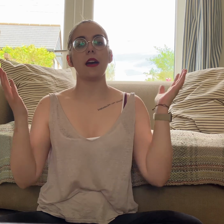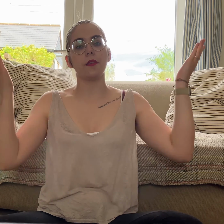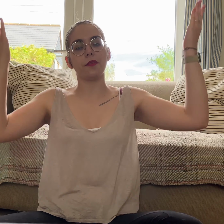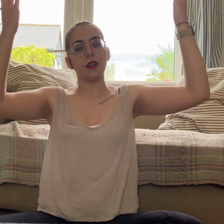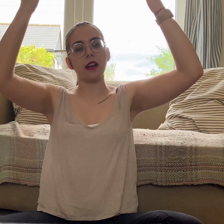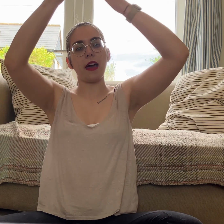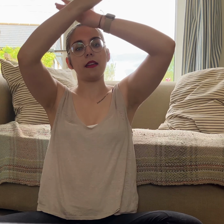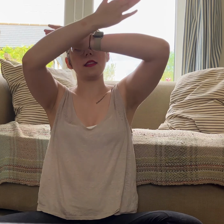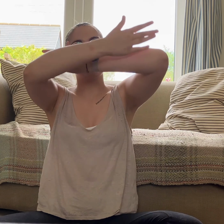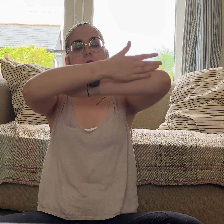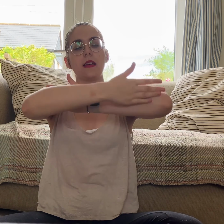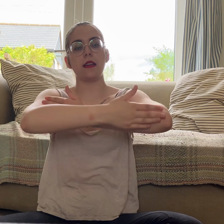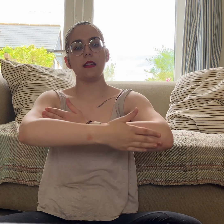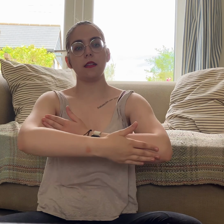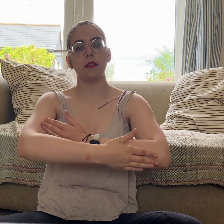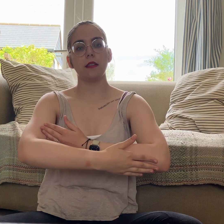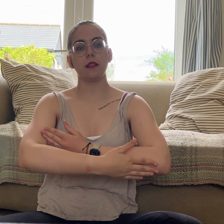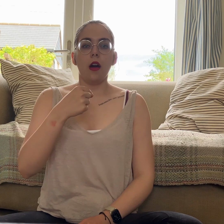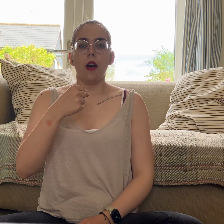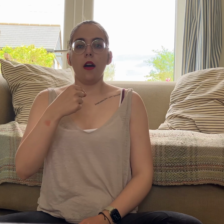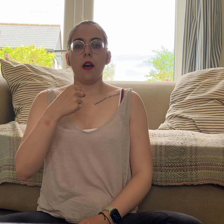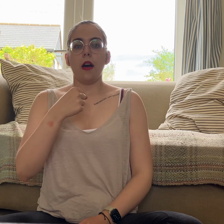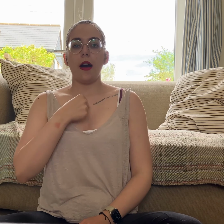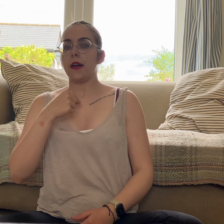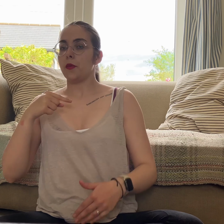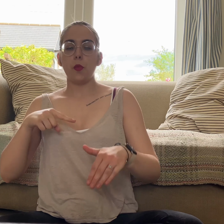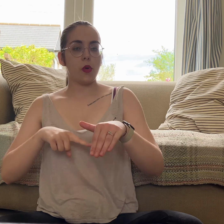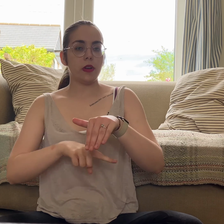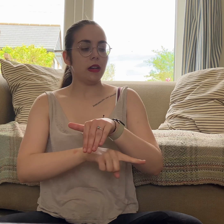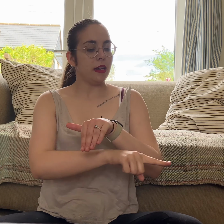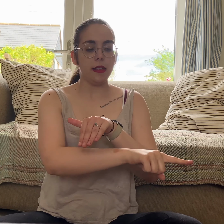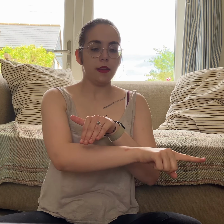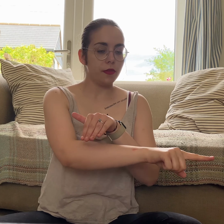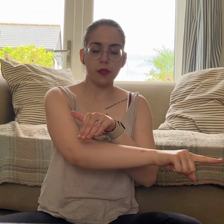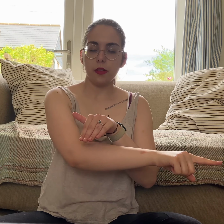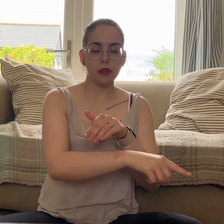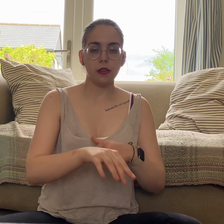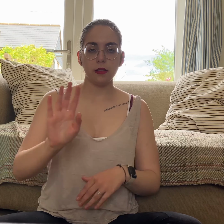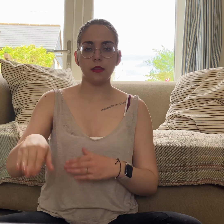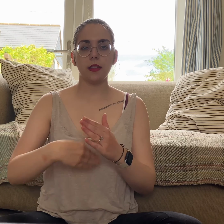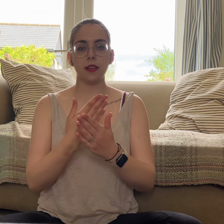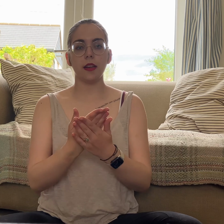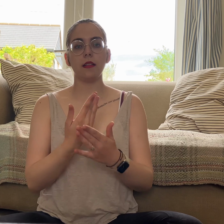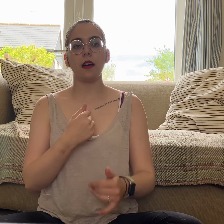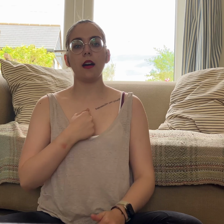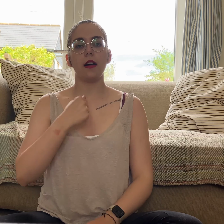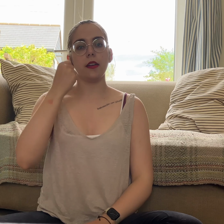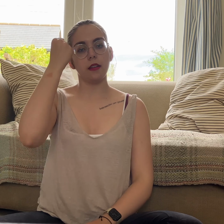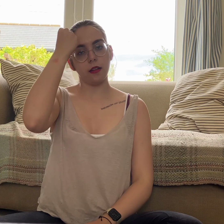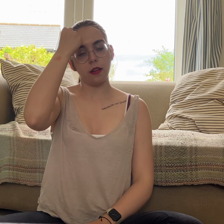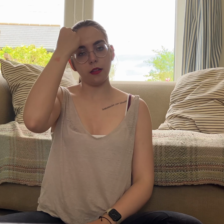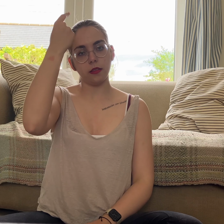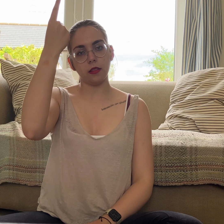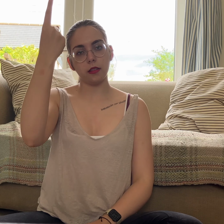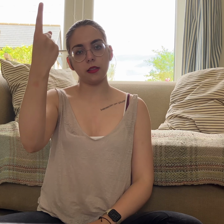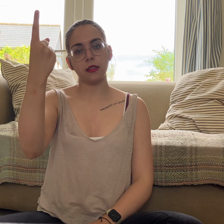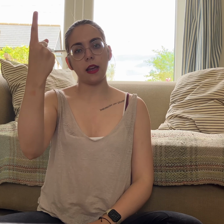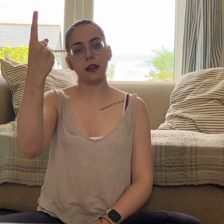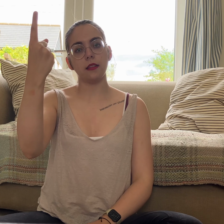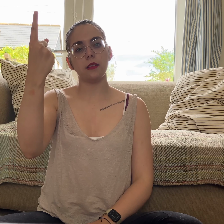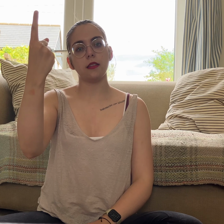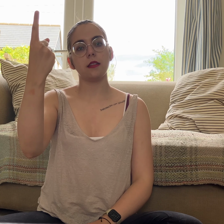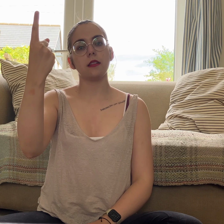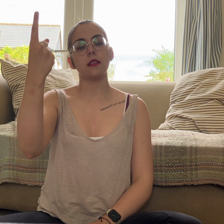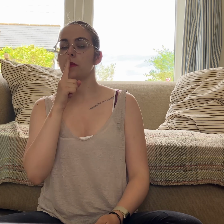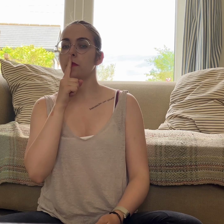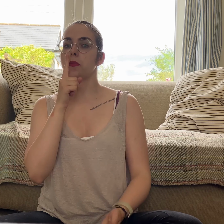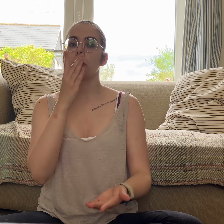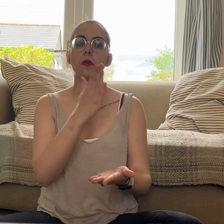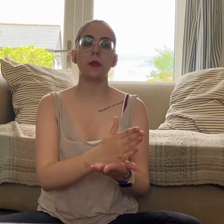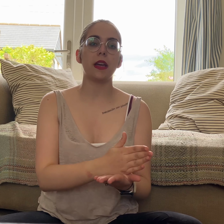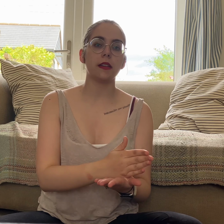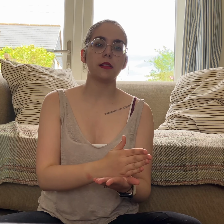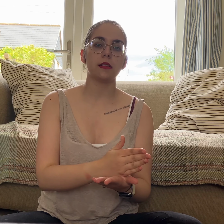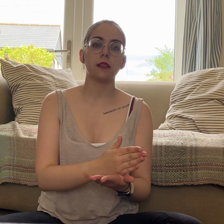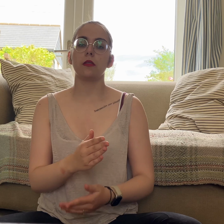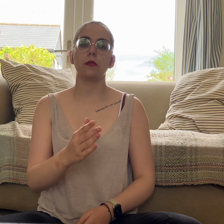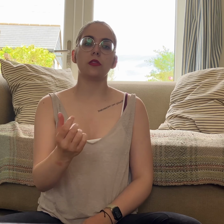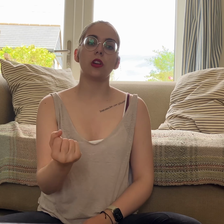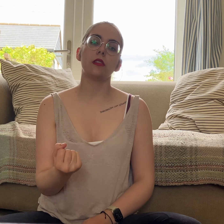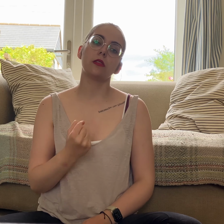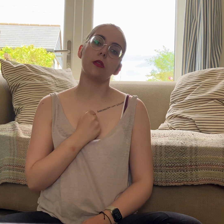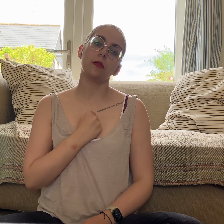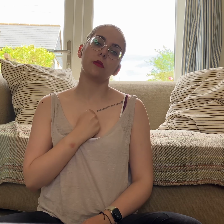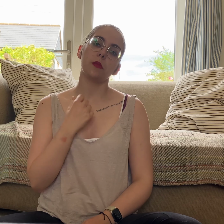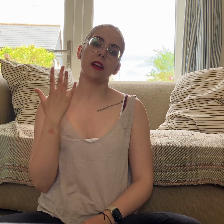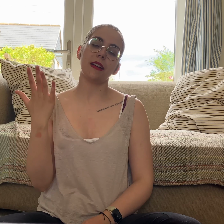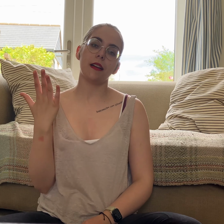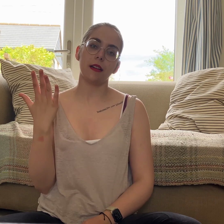every last tear, I won't leave until I understand. Promise you'll just hold my hand."